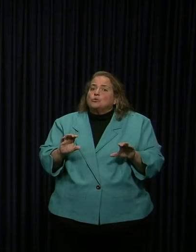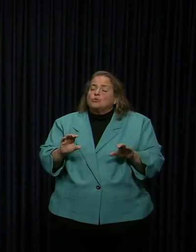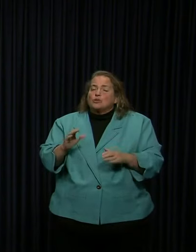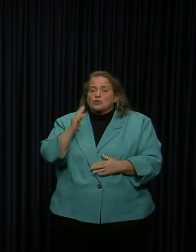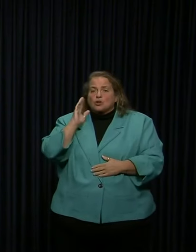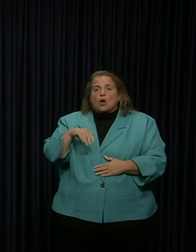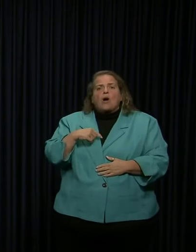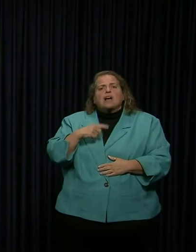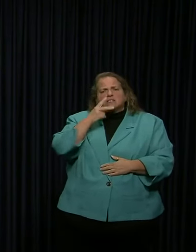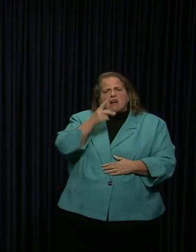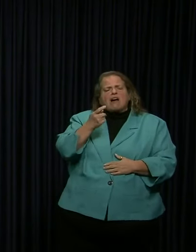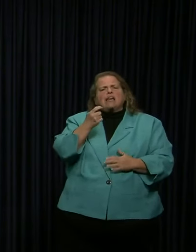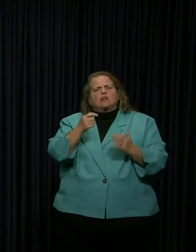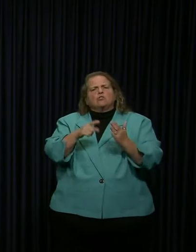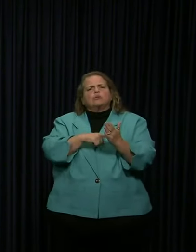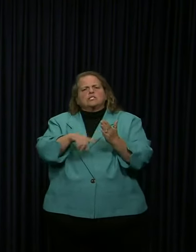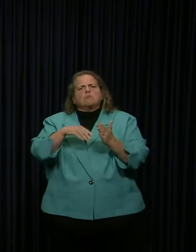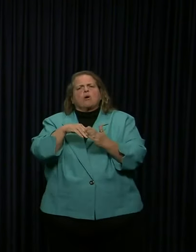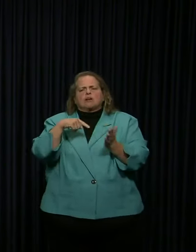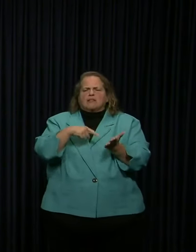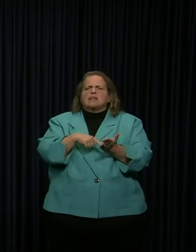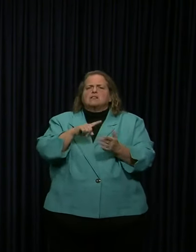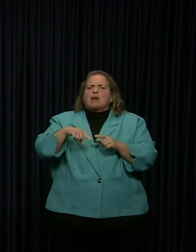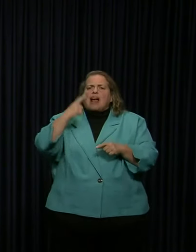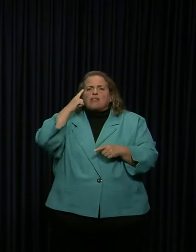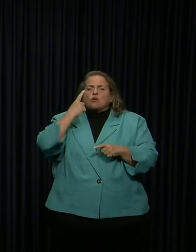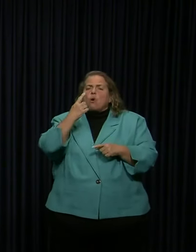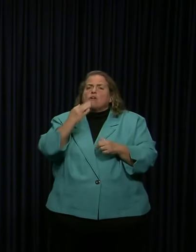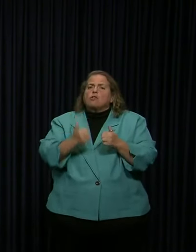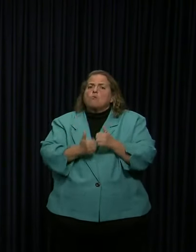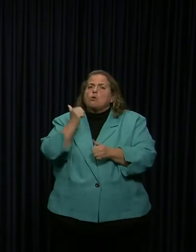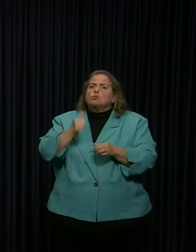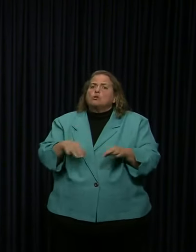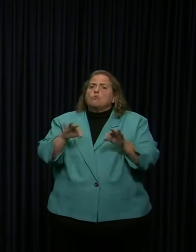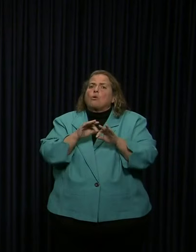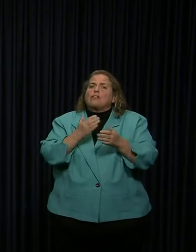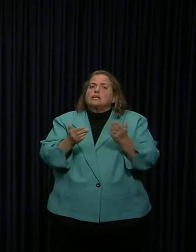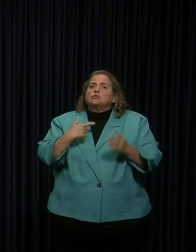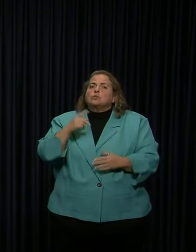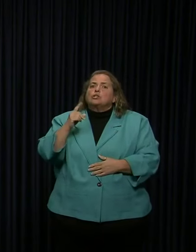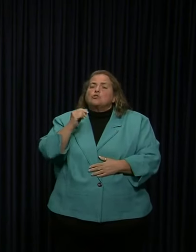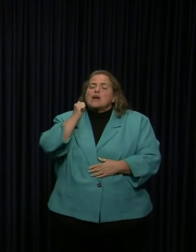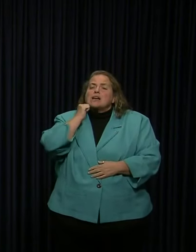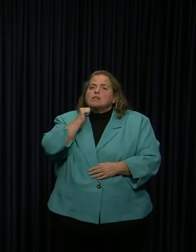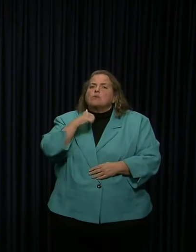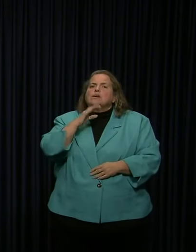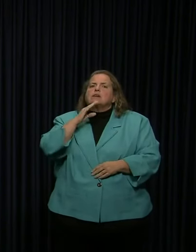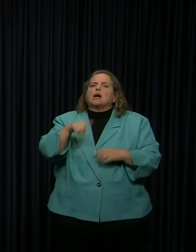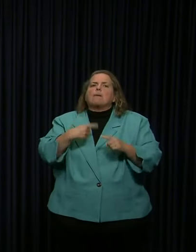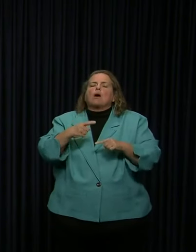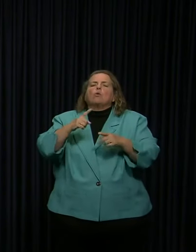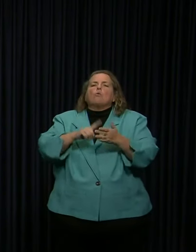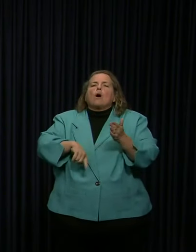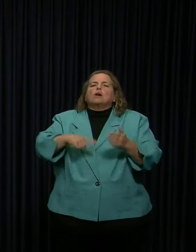IT OOPS HELPS EAR OTHER PEOPLE DO THE SAME. THE YOUR HABITS. TEAM KENTUCKY, TOGETHERKY AND PATRIOT AND HEALTHY AT HOME.